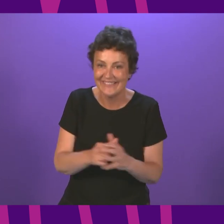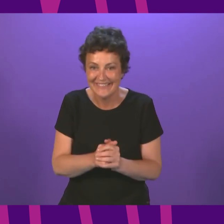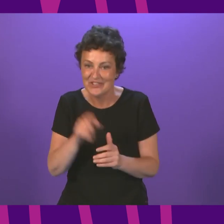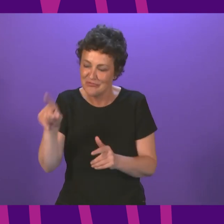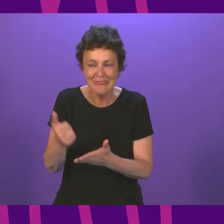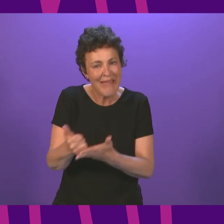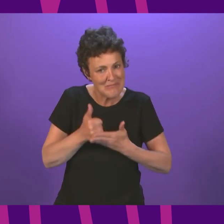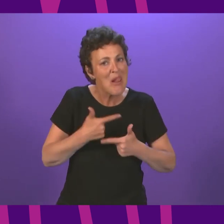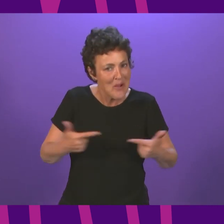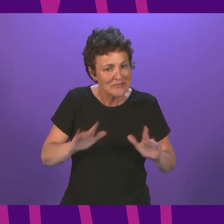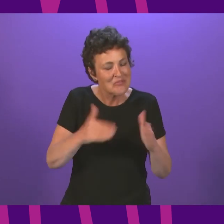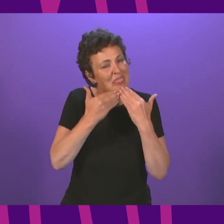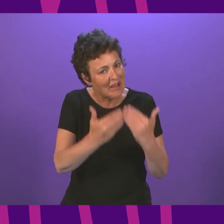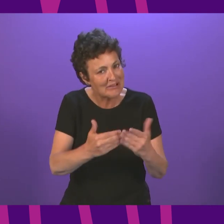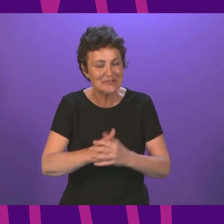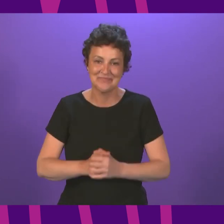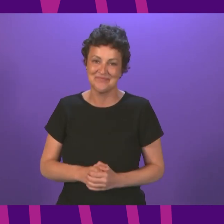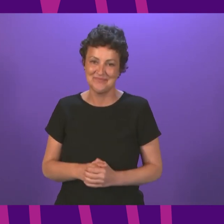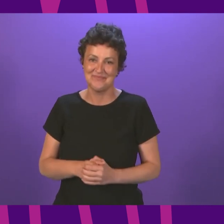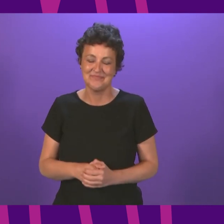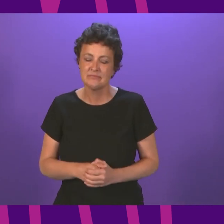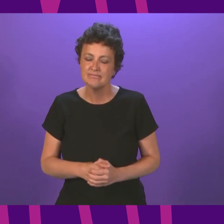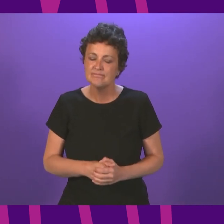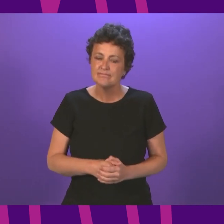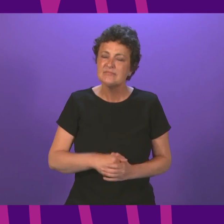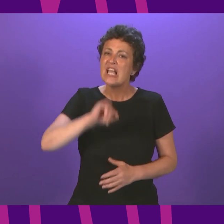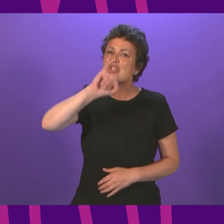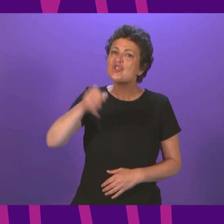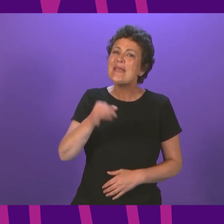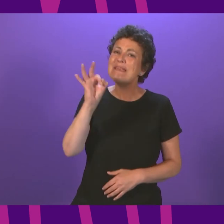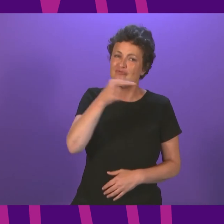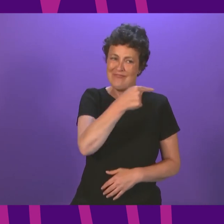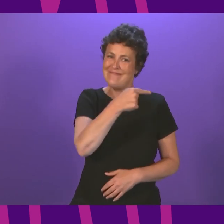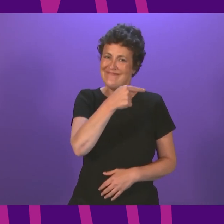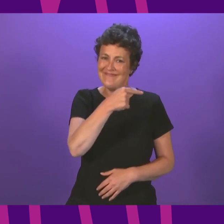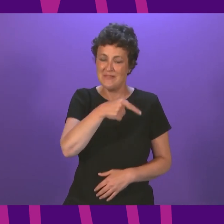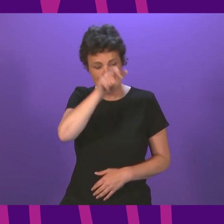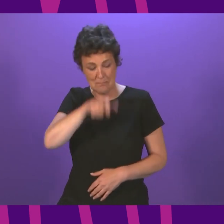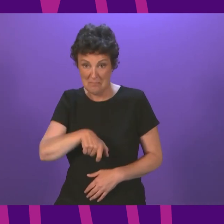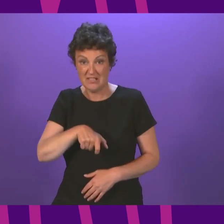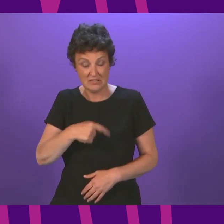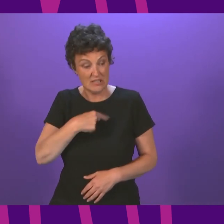well-respected report into policing. These are important matters for the Parliament to consider.